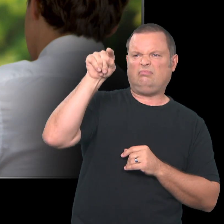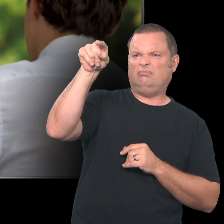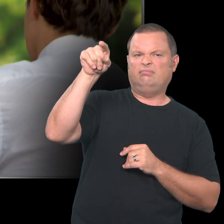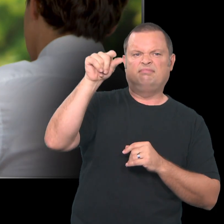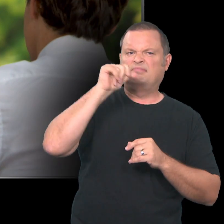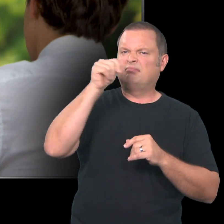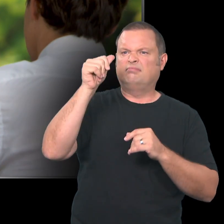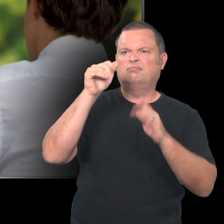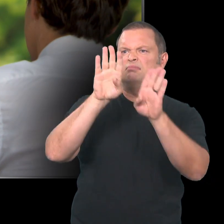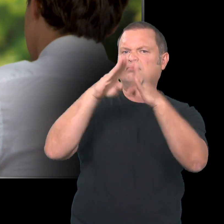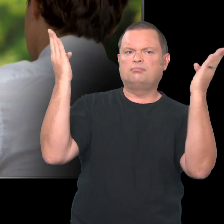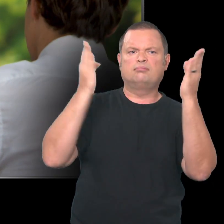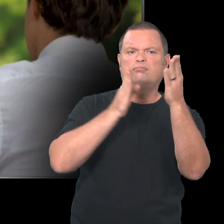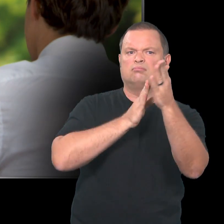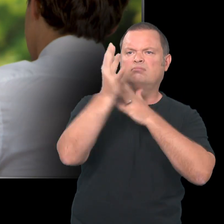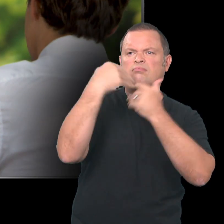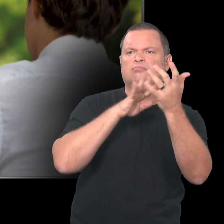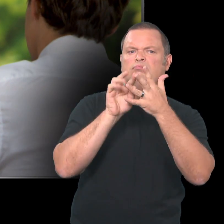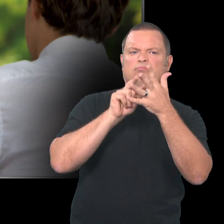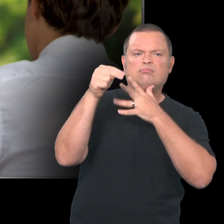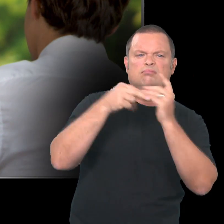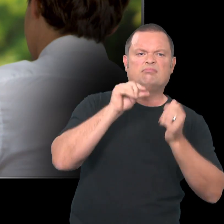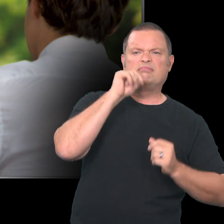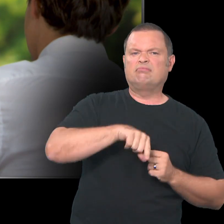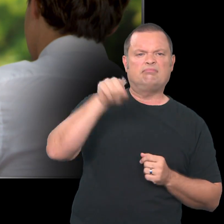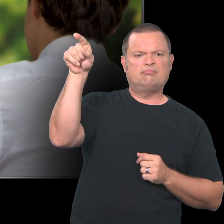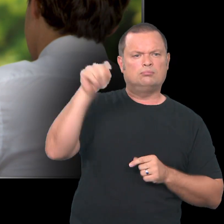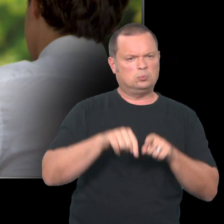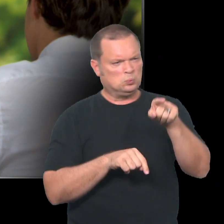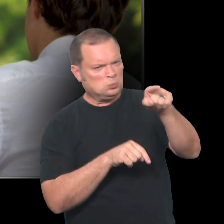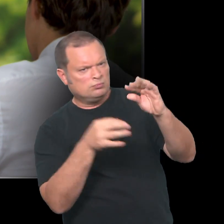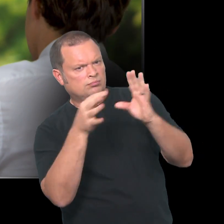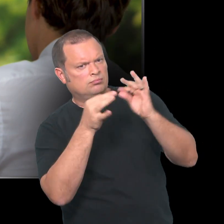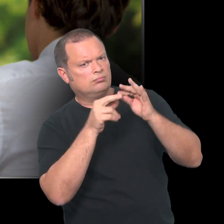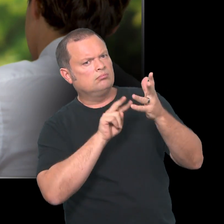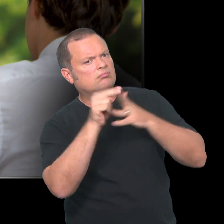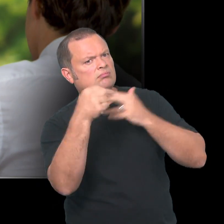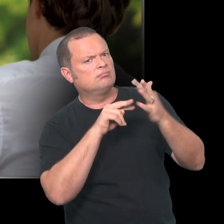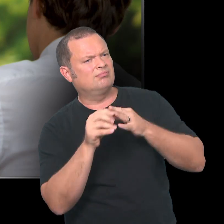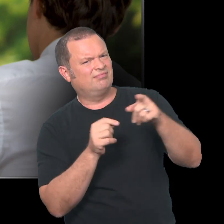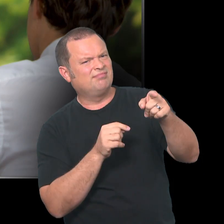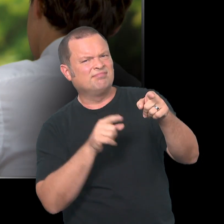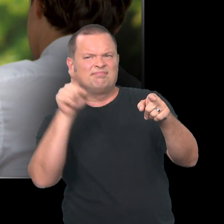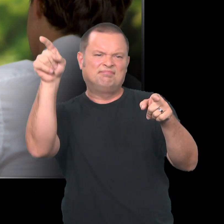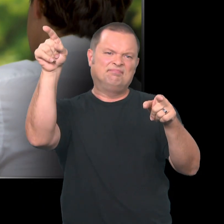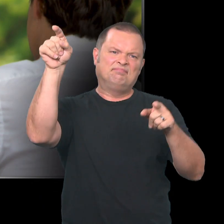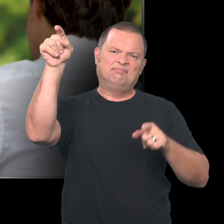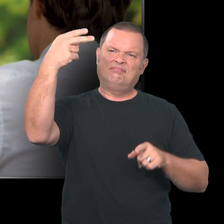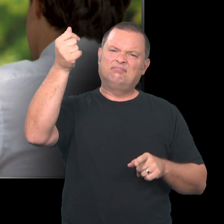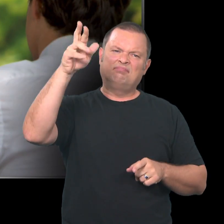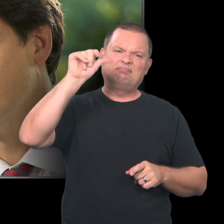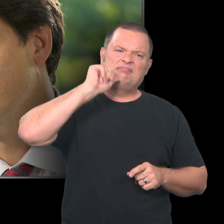about Mr. Harper's government, about how open they are, or not open, and how transparent or not transparent they have been,